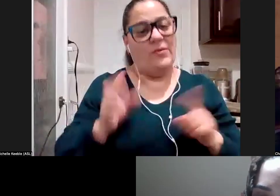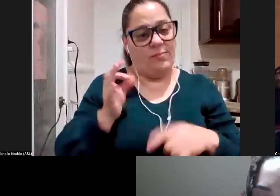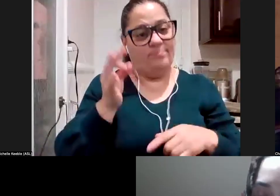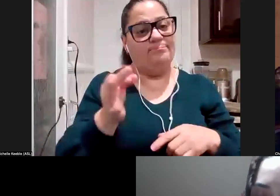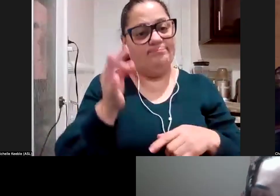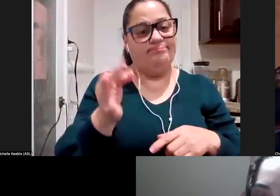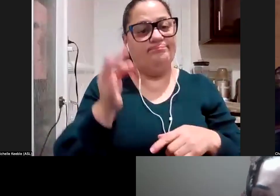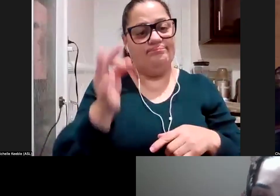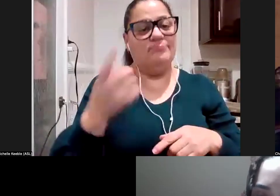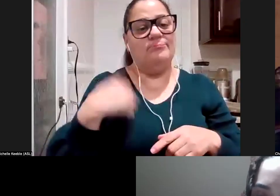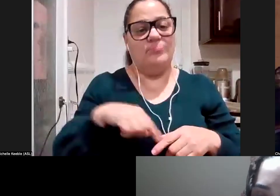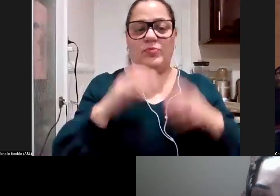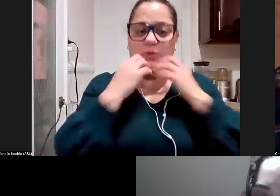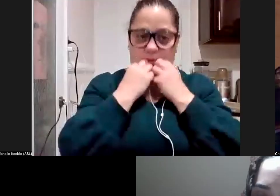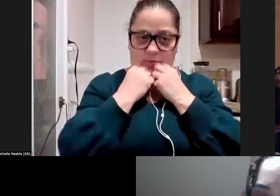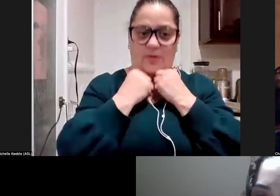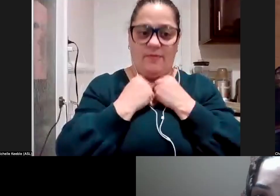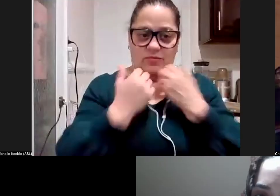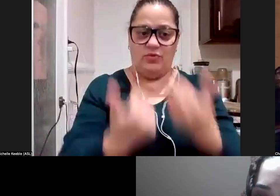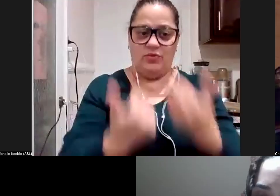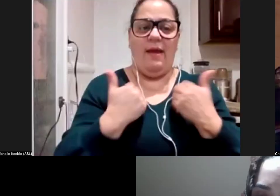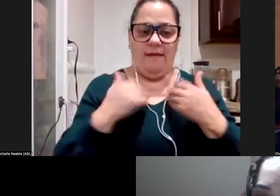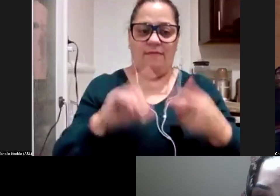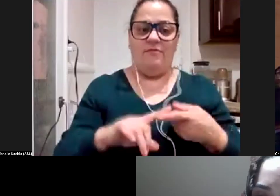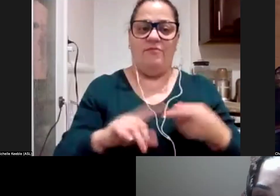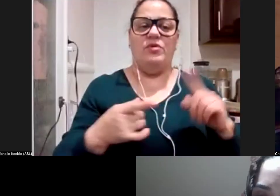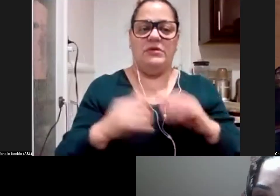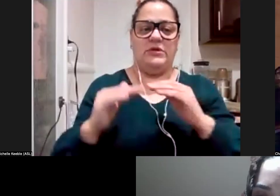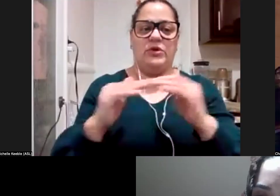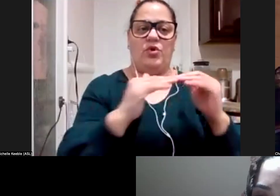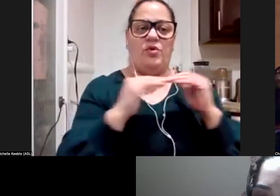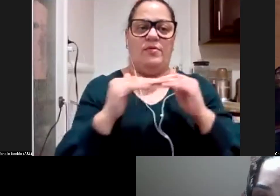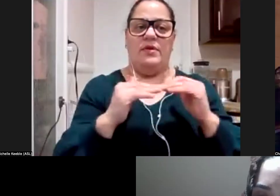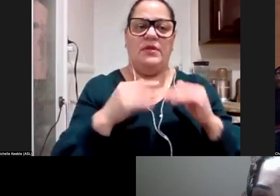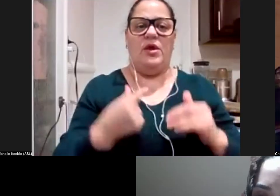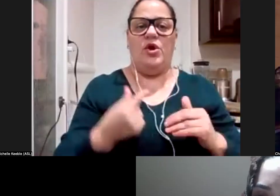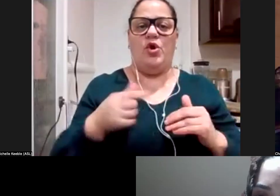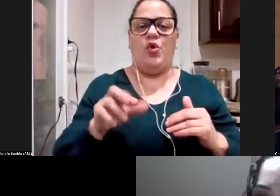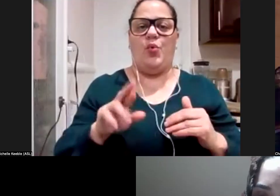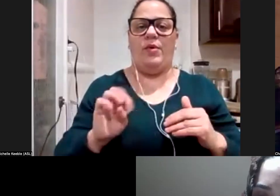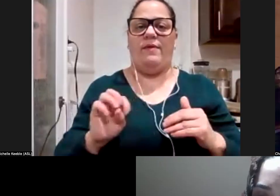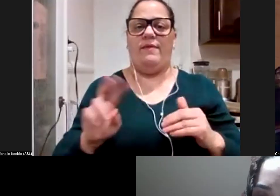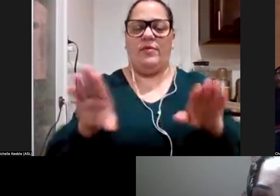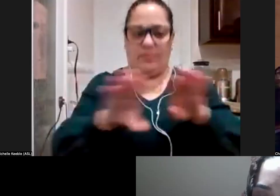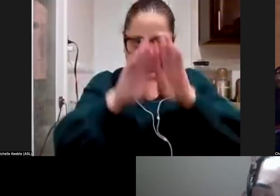And we're grateful to have friends and colleagues like you who've been helping to broaden our our